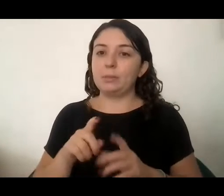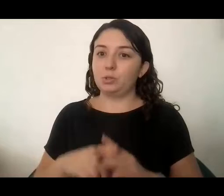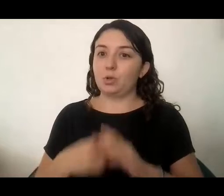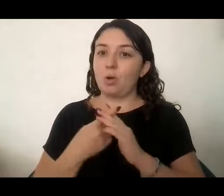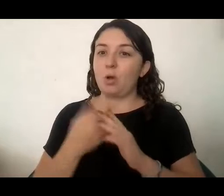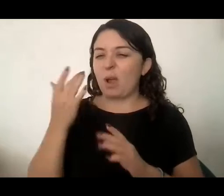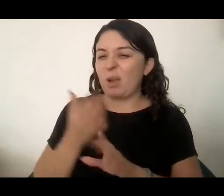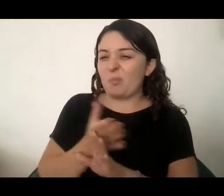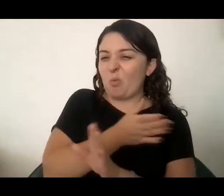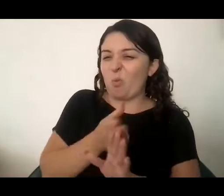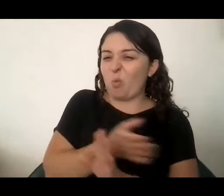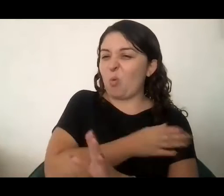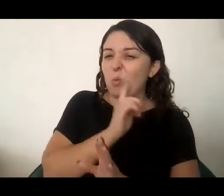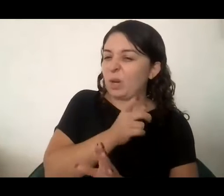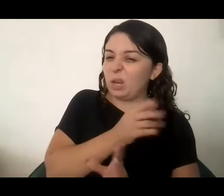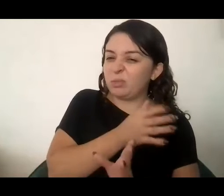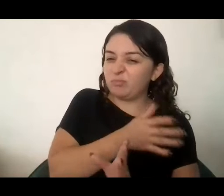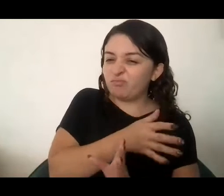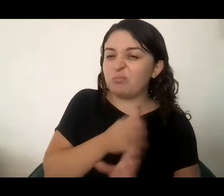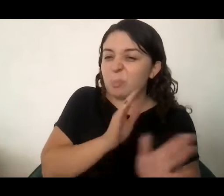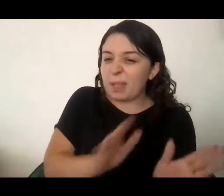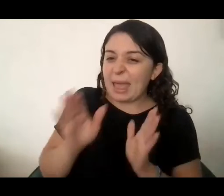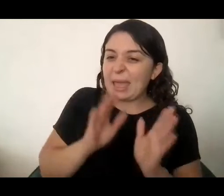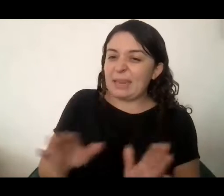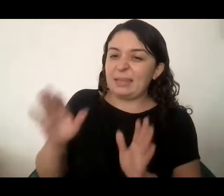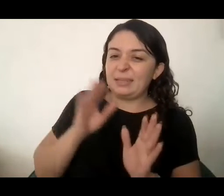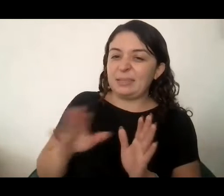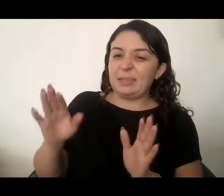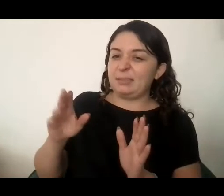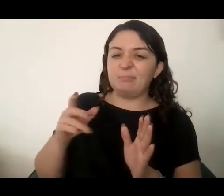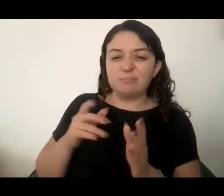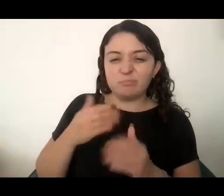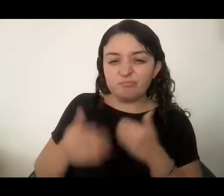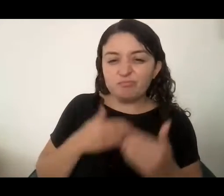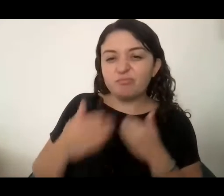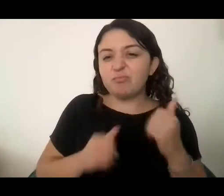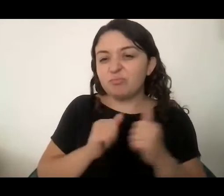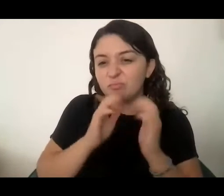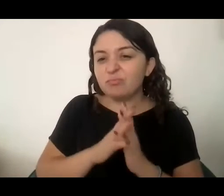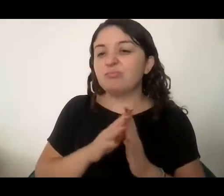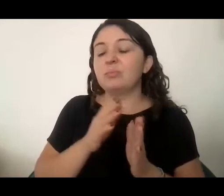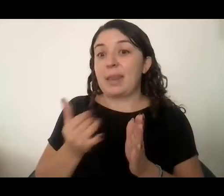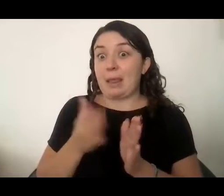really self employment work activity. It was just planning and getting ready to open a business.